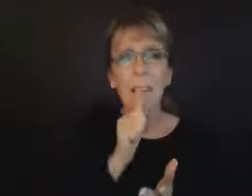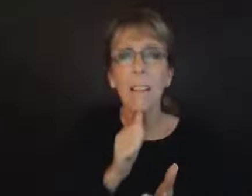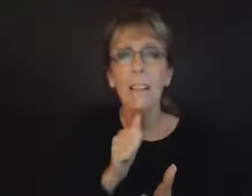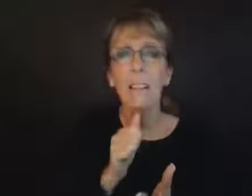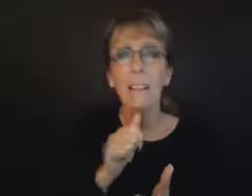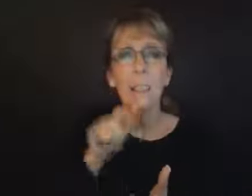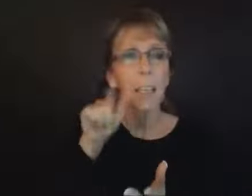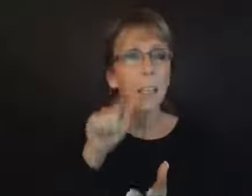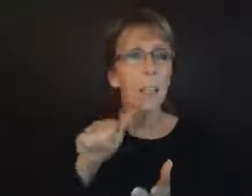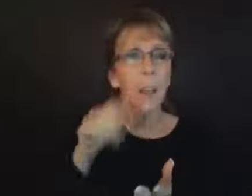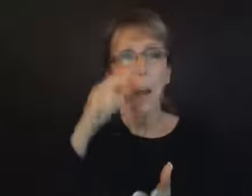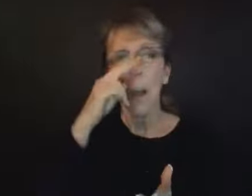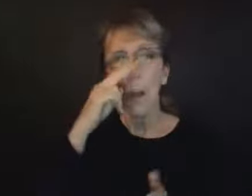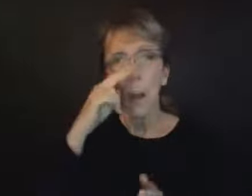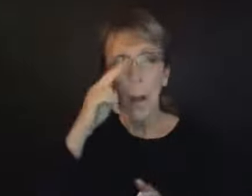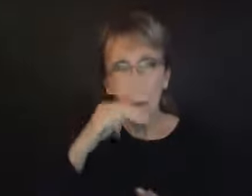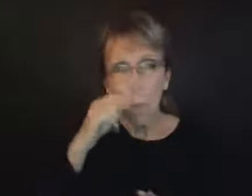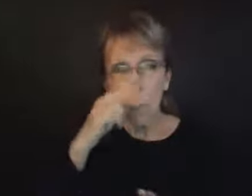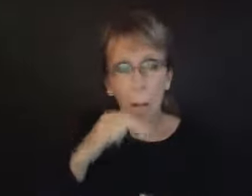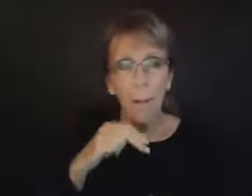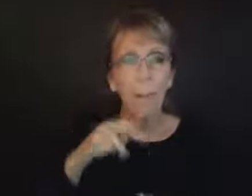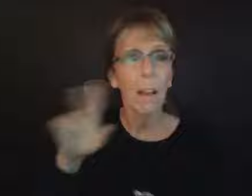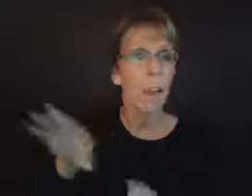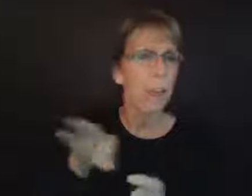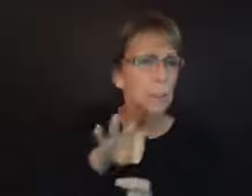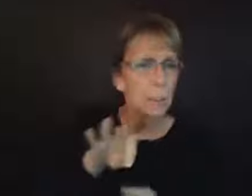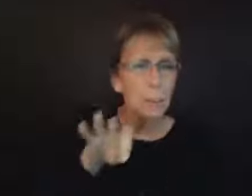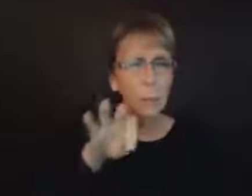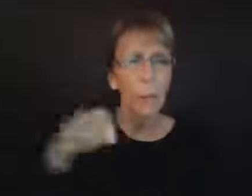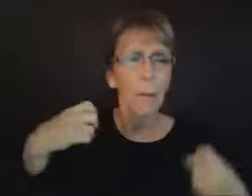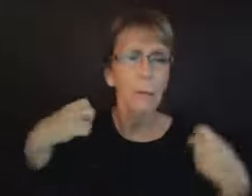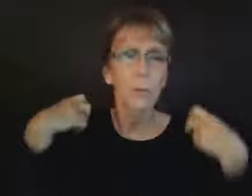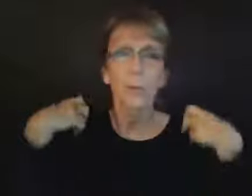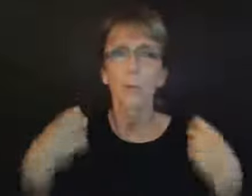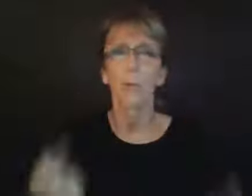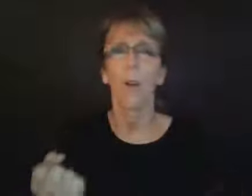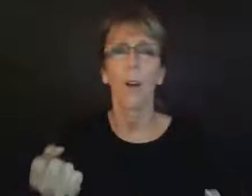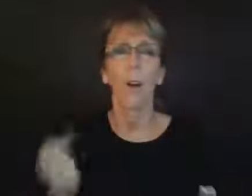sense of humor and strong spirit,